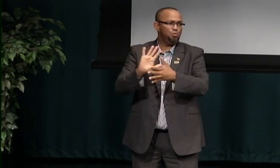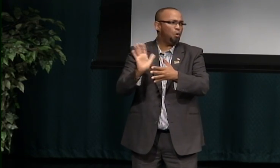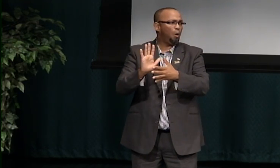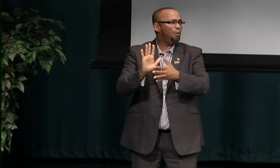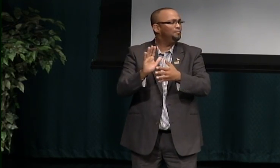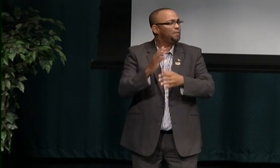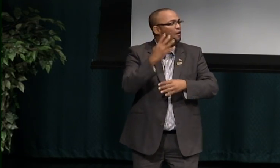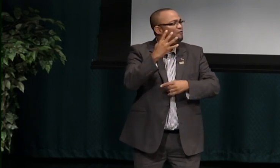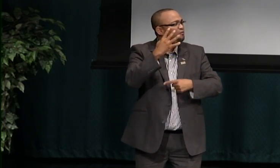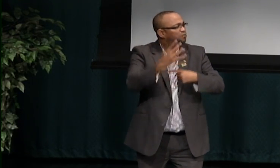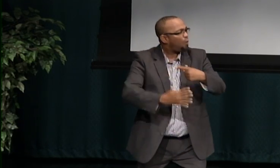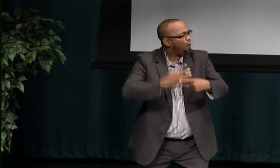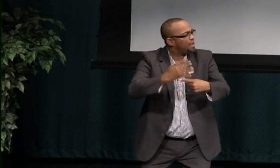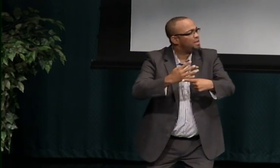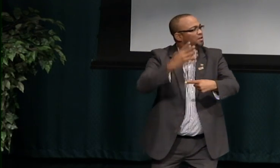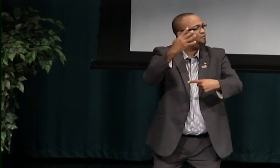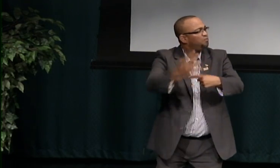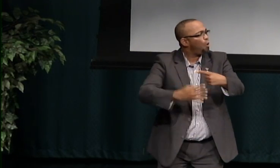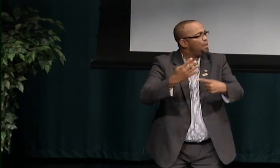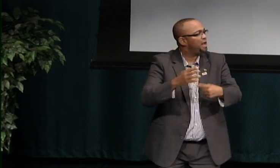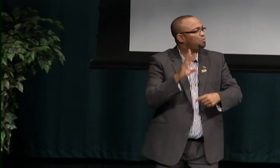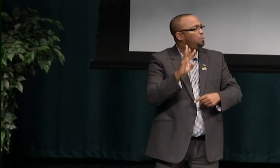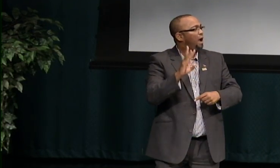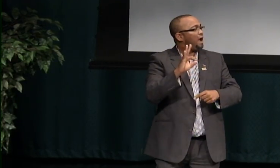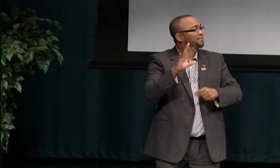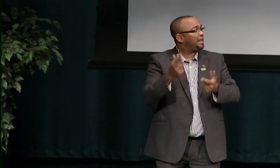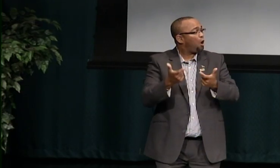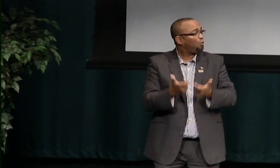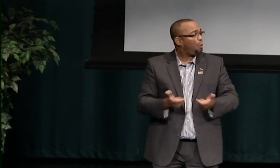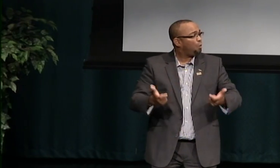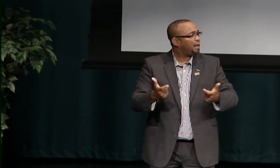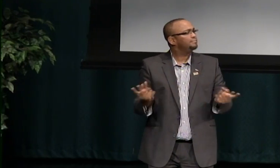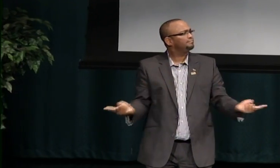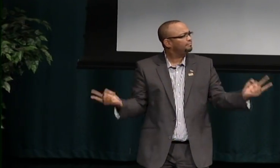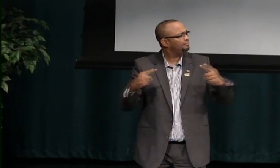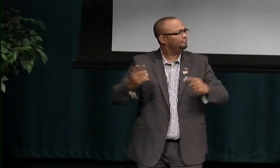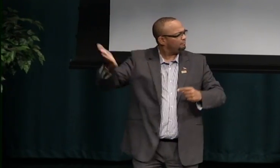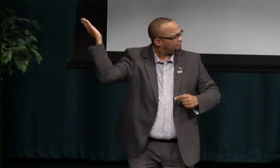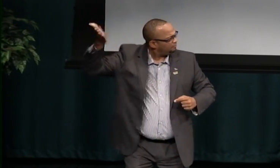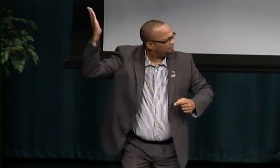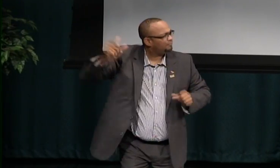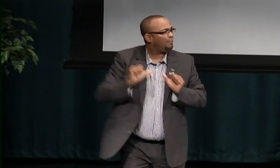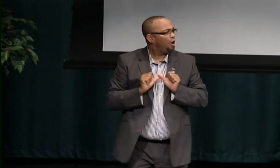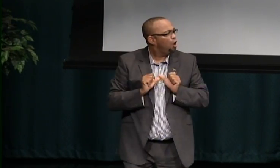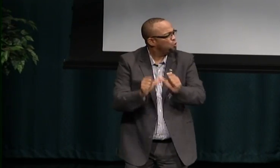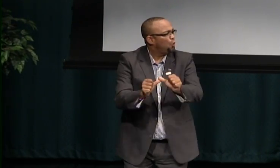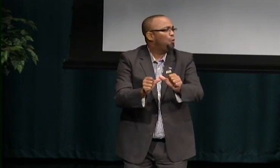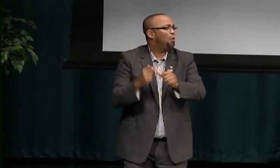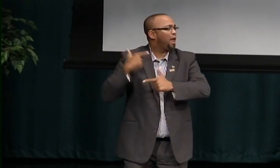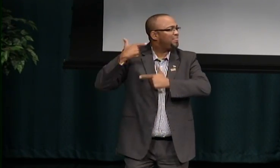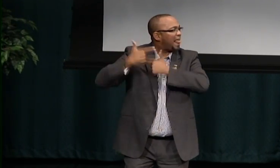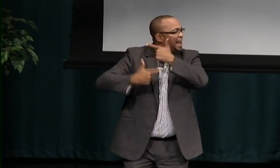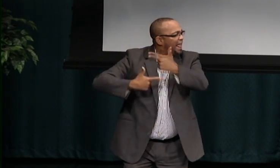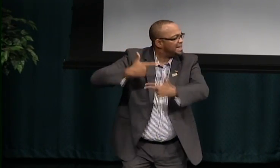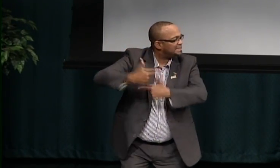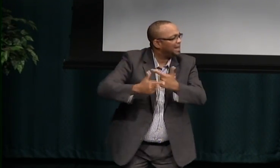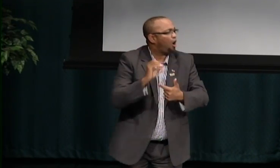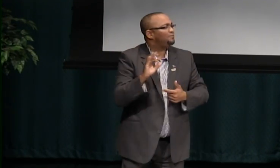more consciousness raising. And not just here in the states. As W.F.D. grows, we need to continue that.